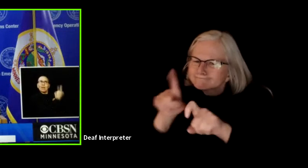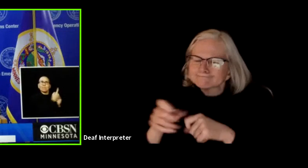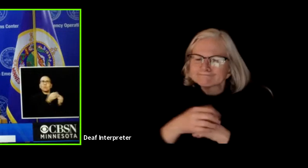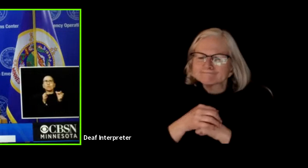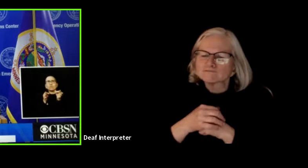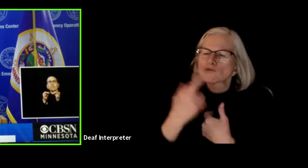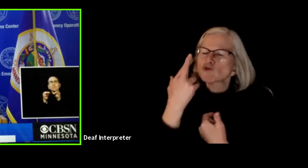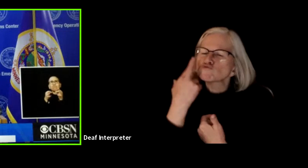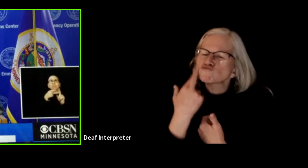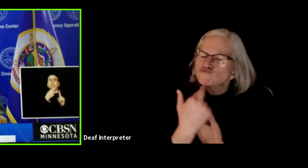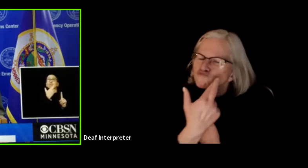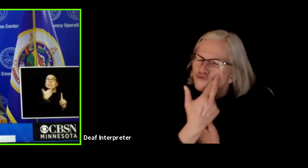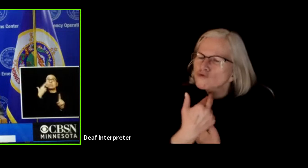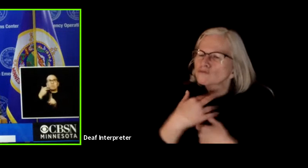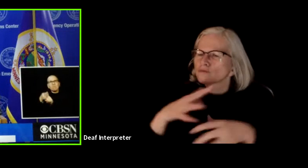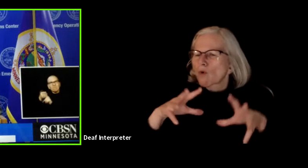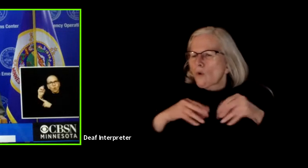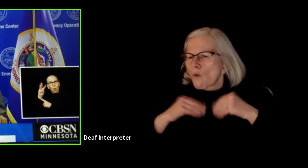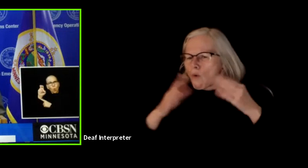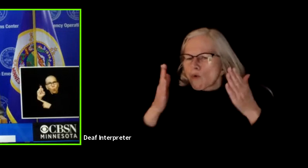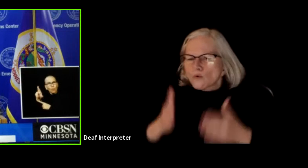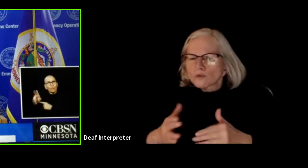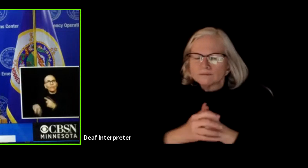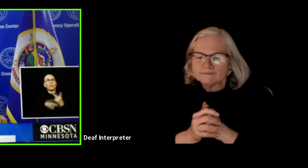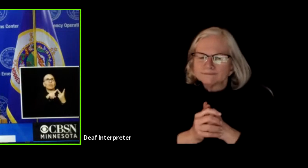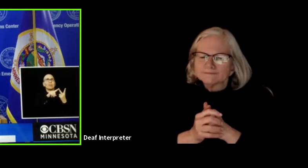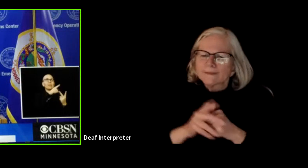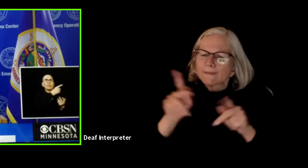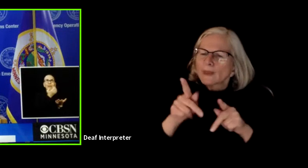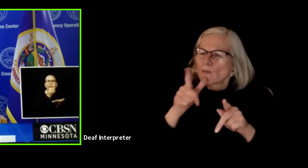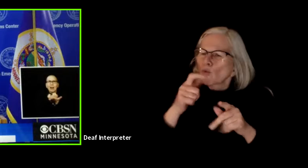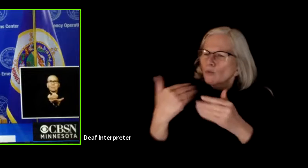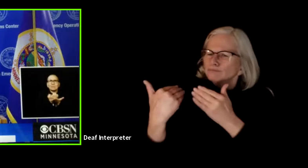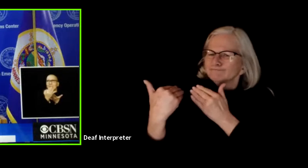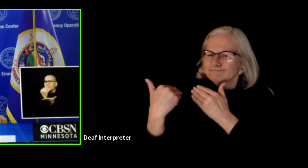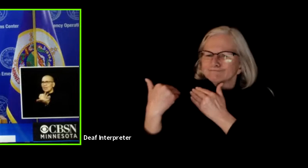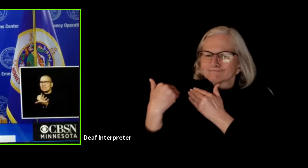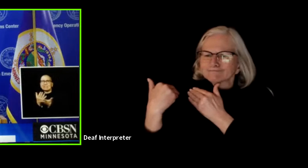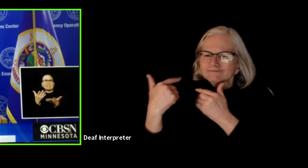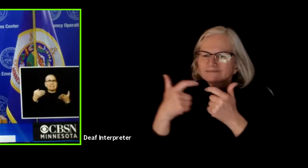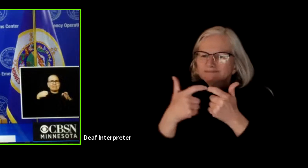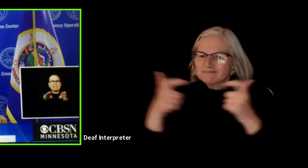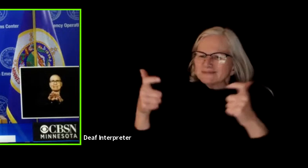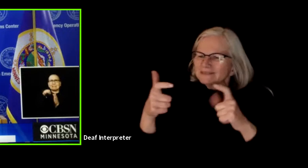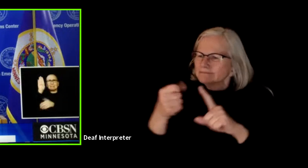THE BRUNT OF THE MENTAL AND ECONOMIC PERSPECTIVE OF WHAT THIS HAS DONE AND HEALTH